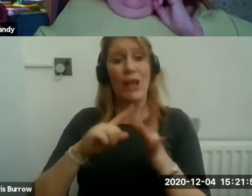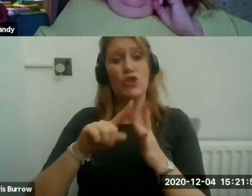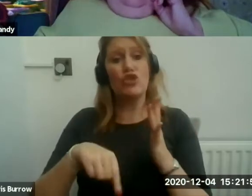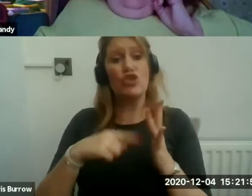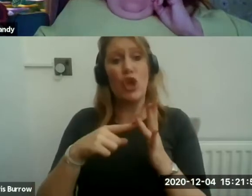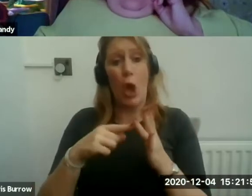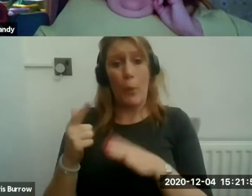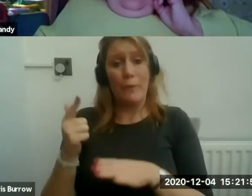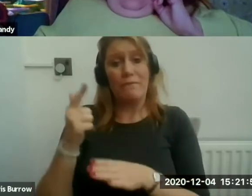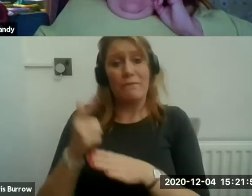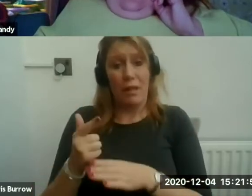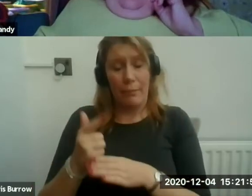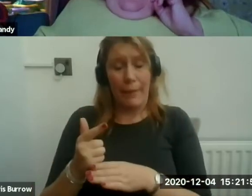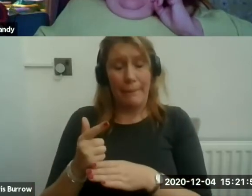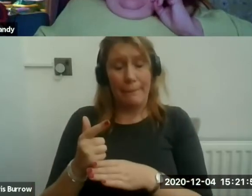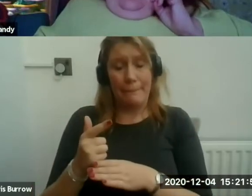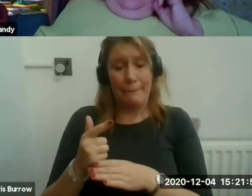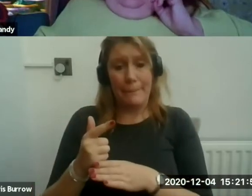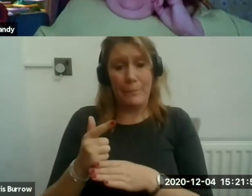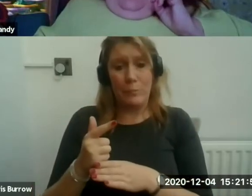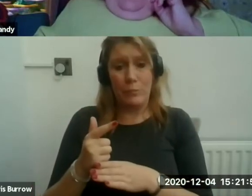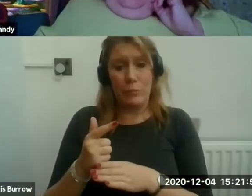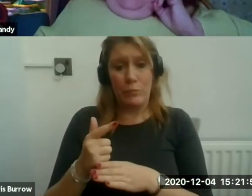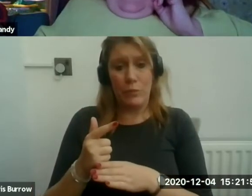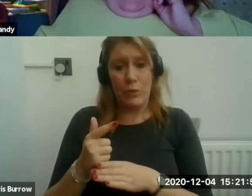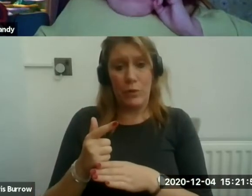on a tripod and Vici was directing by Zoom